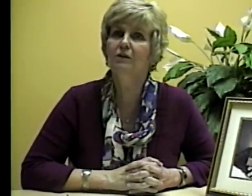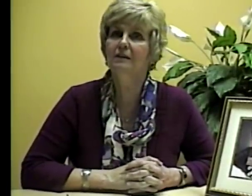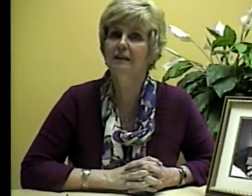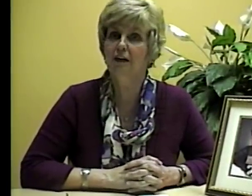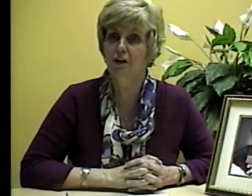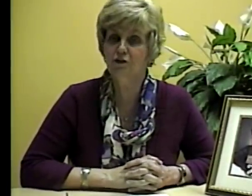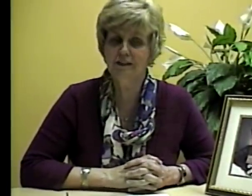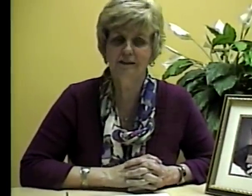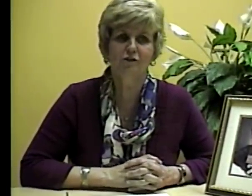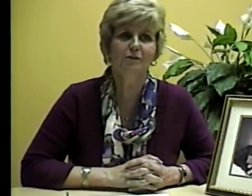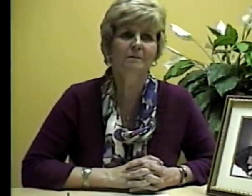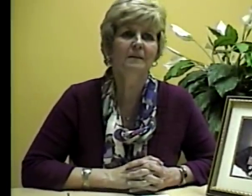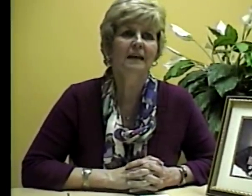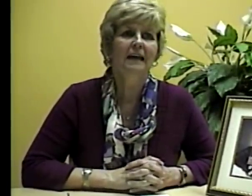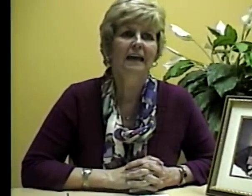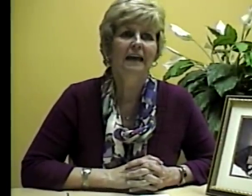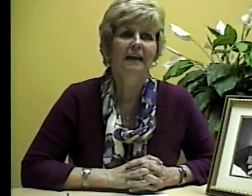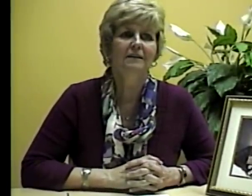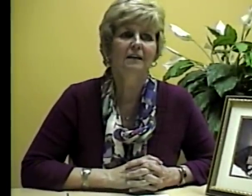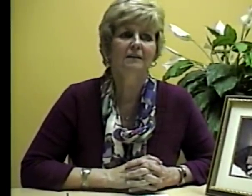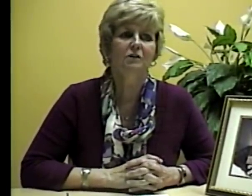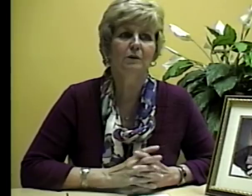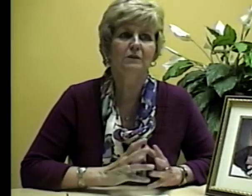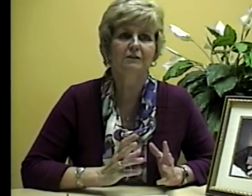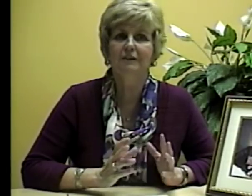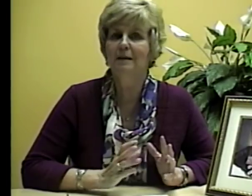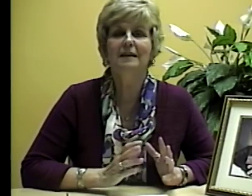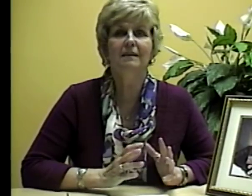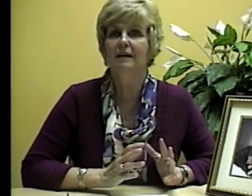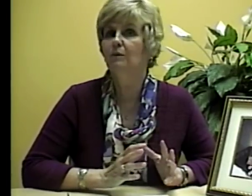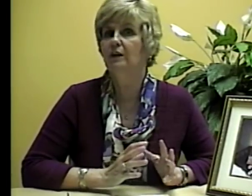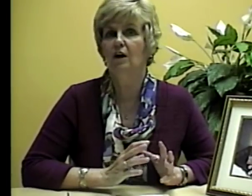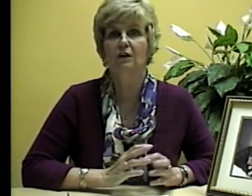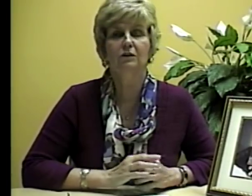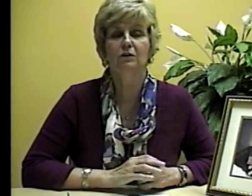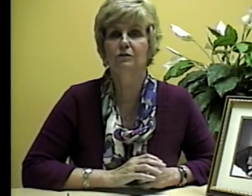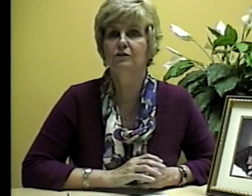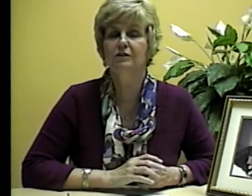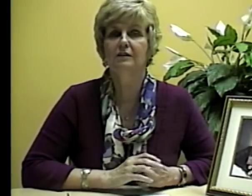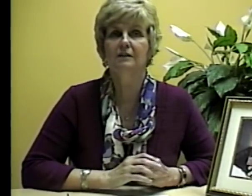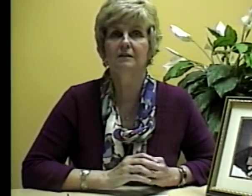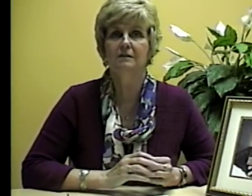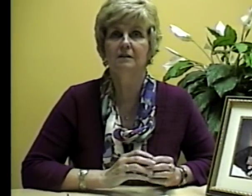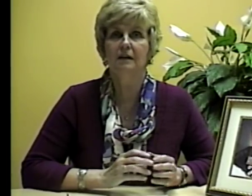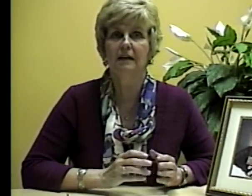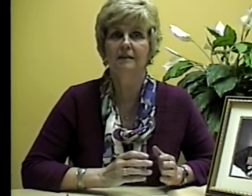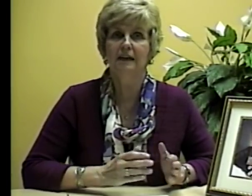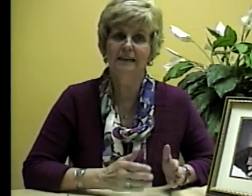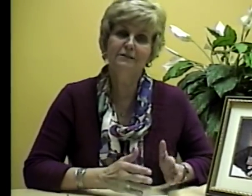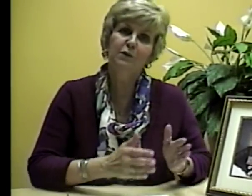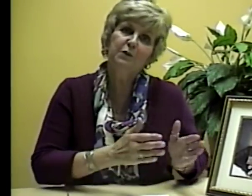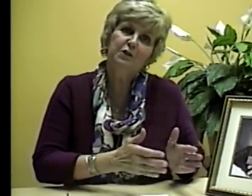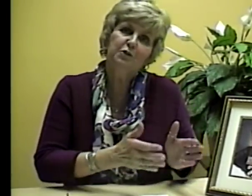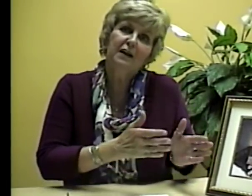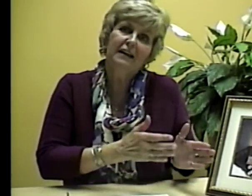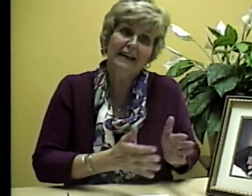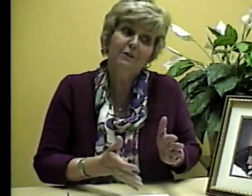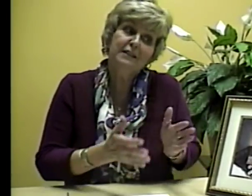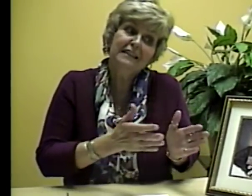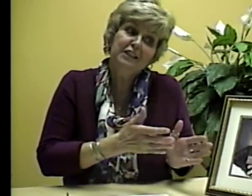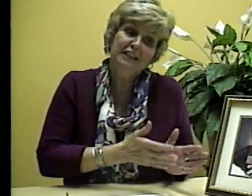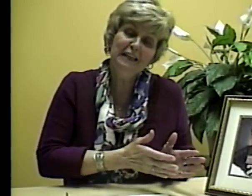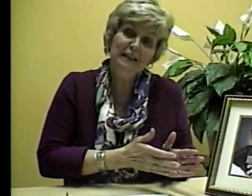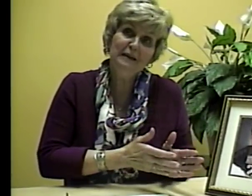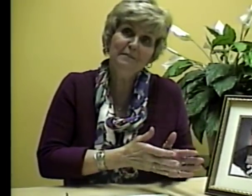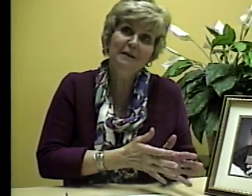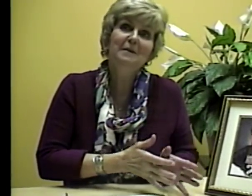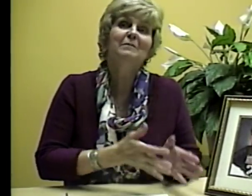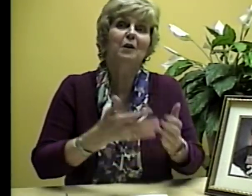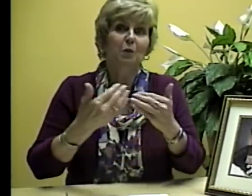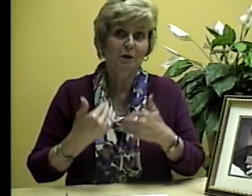and younger sister. It was a family thing. We all learned. As I was teaching him, we